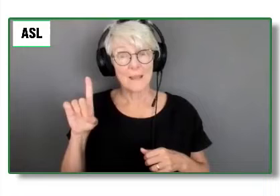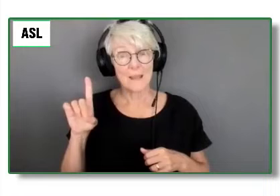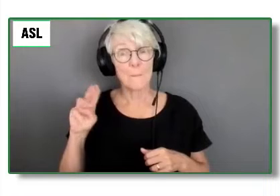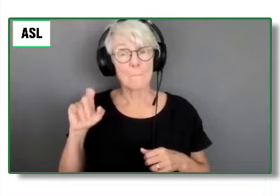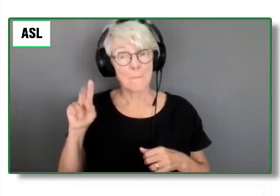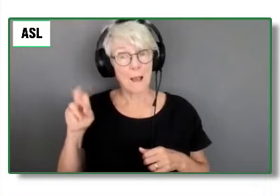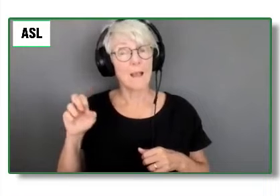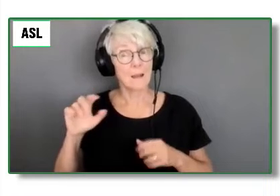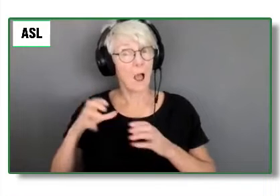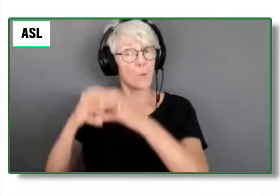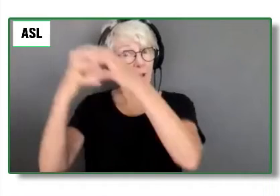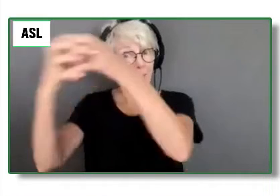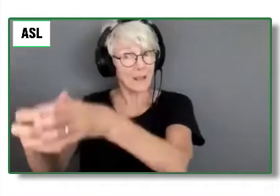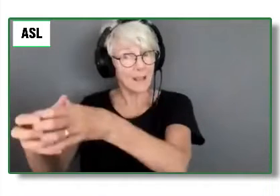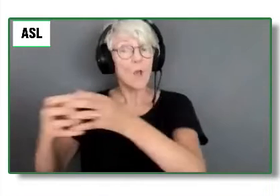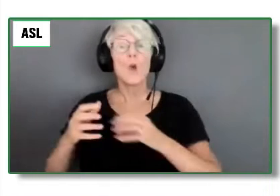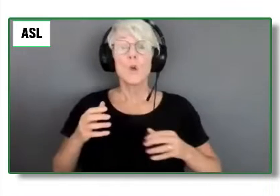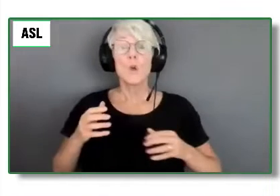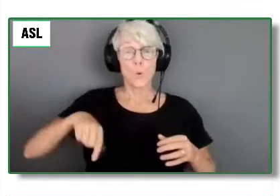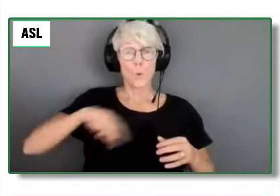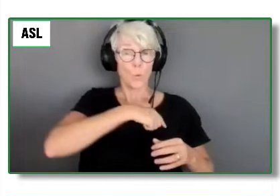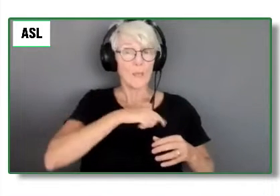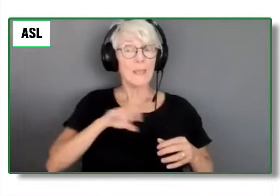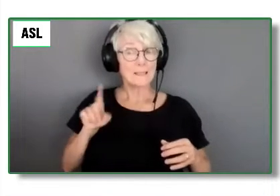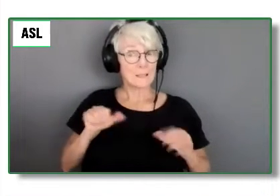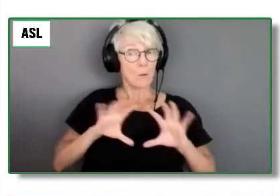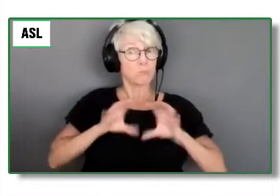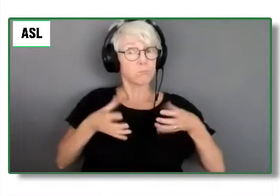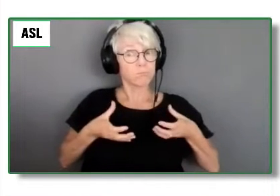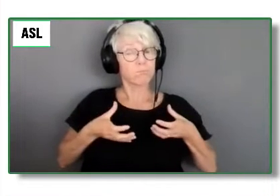Participants signed up for a virtual tour of the mine.